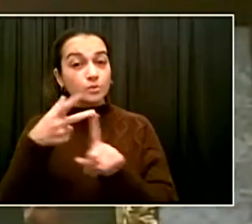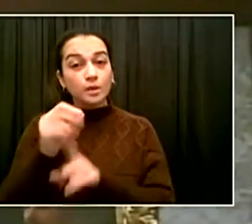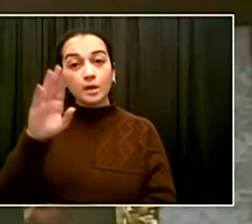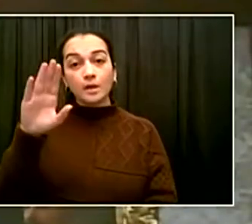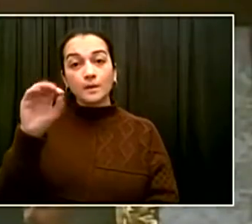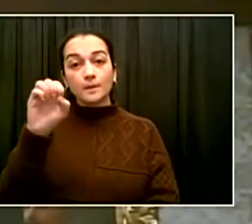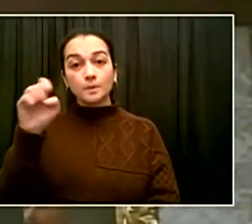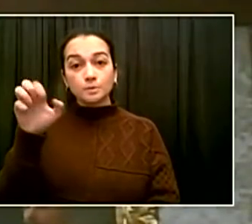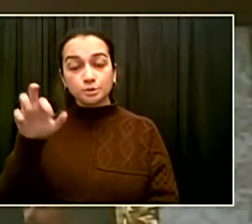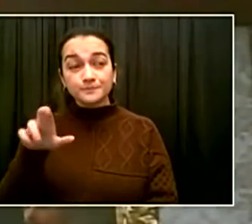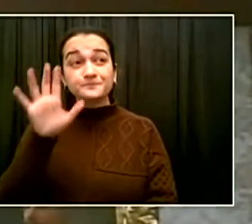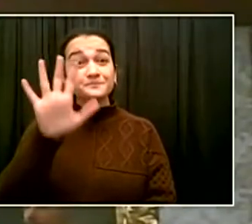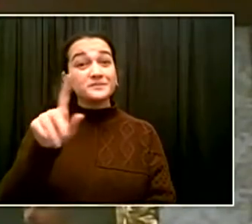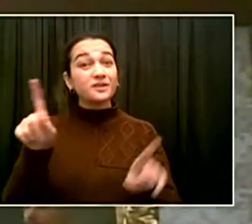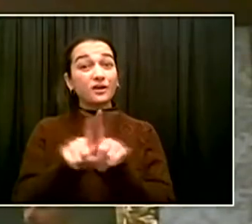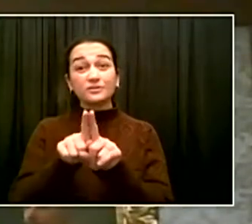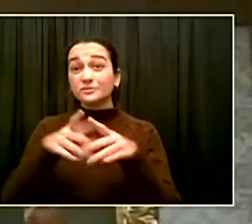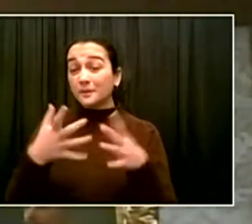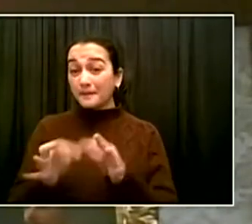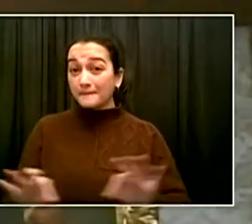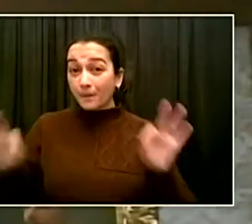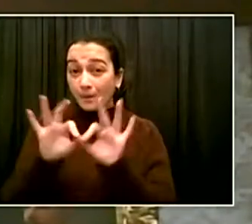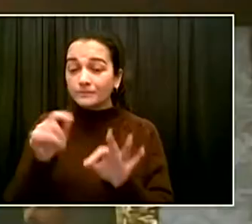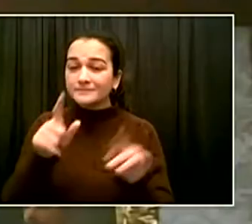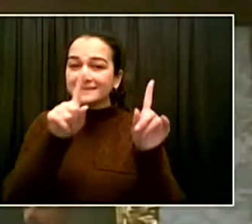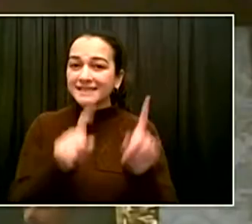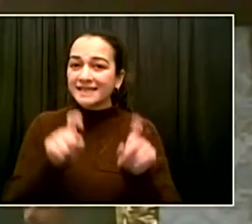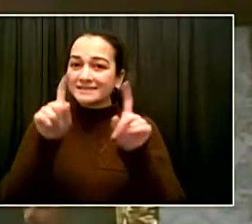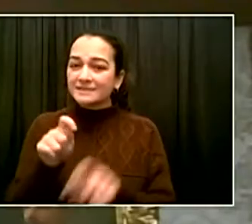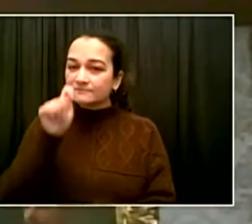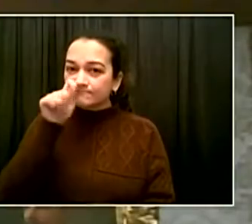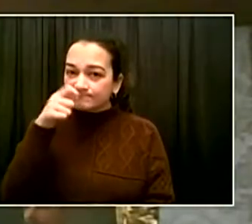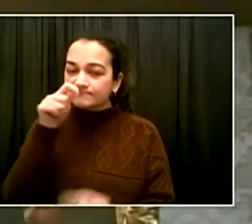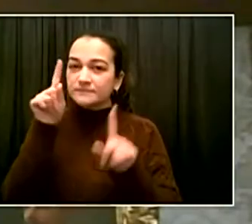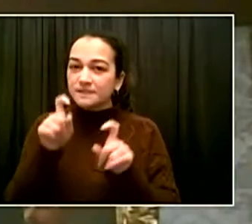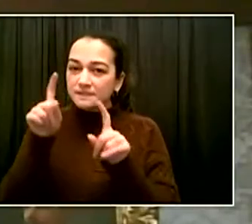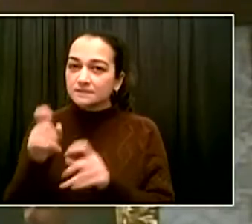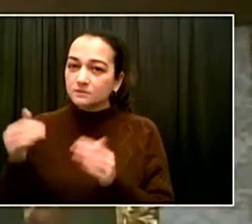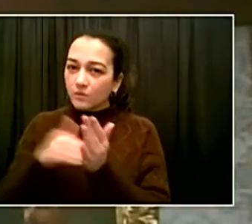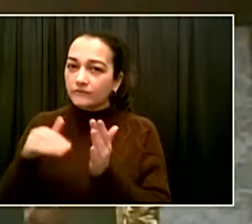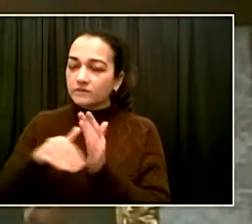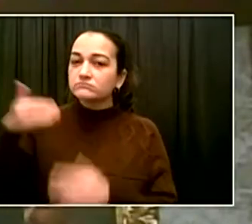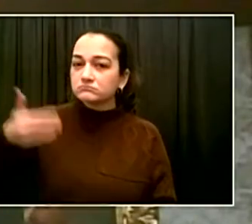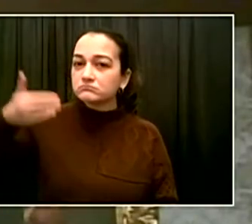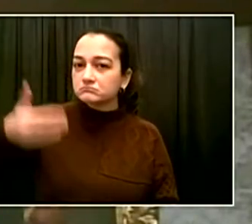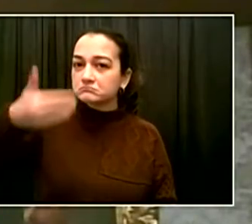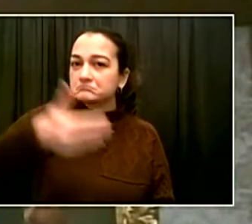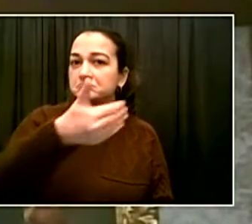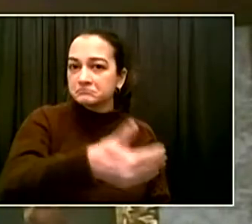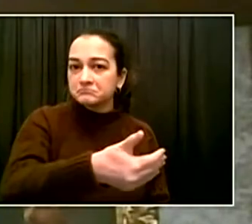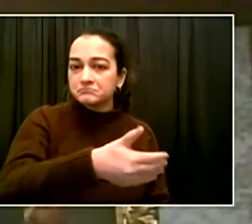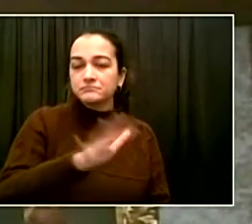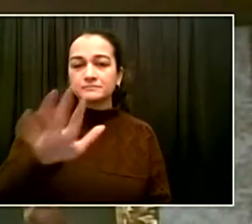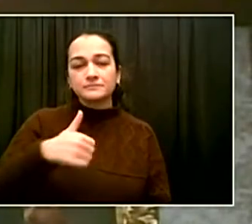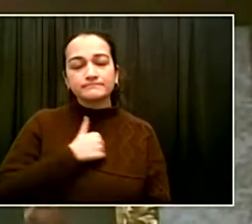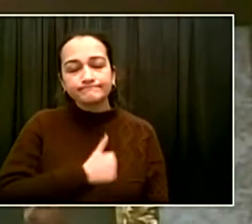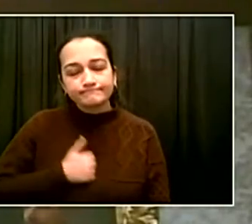BOOSTED.